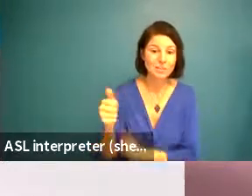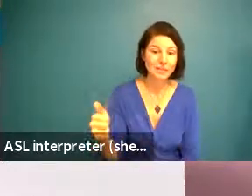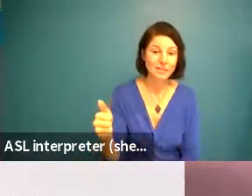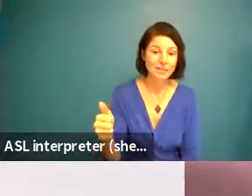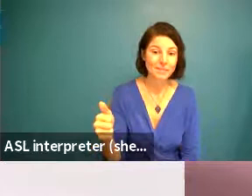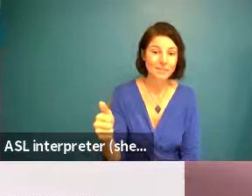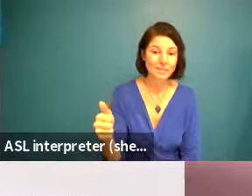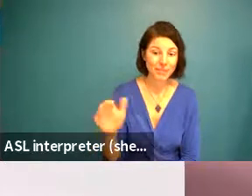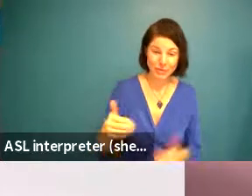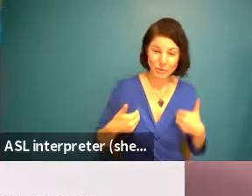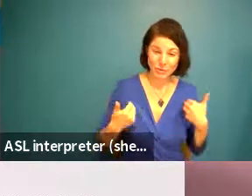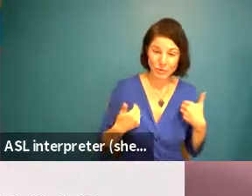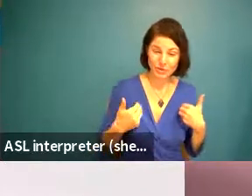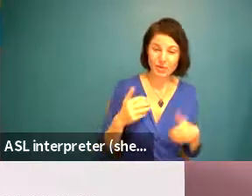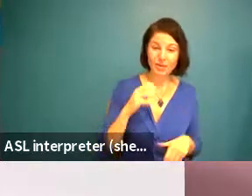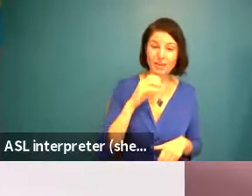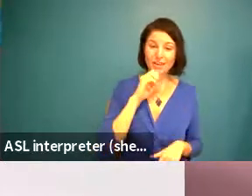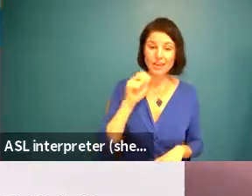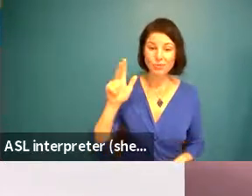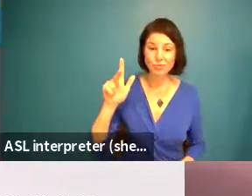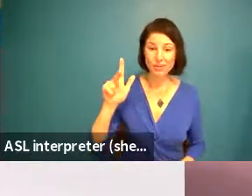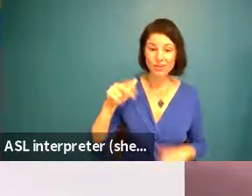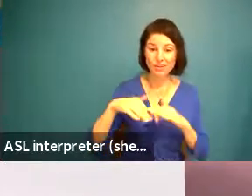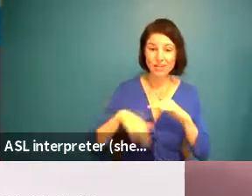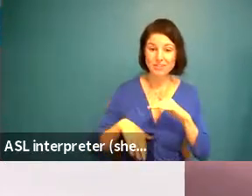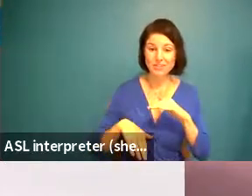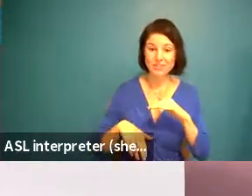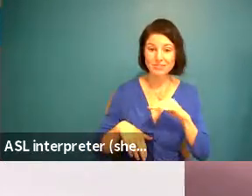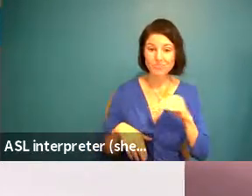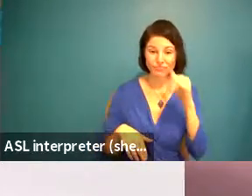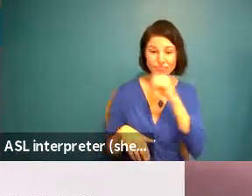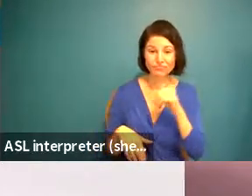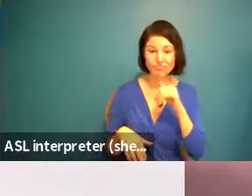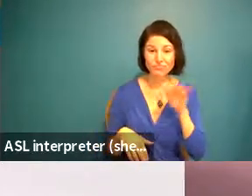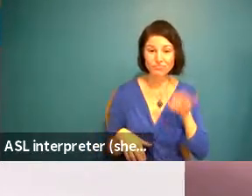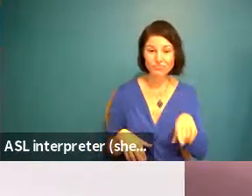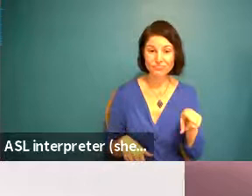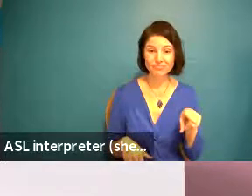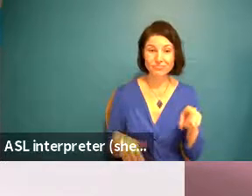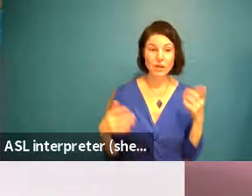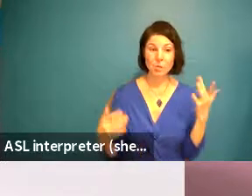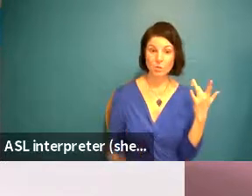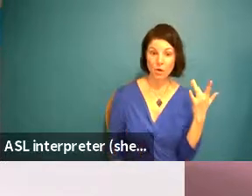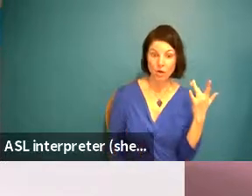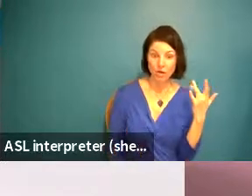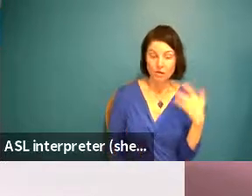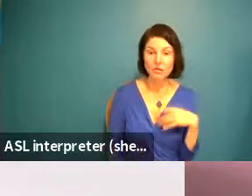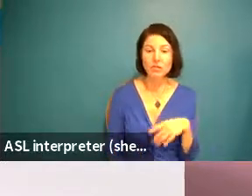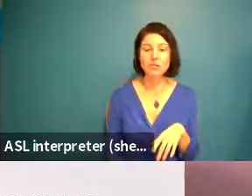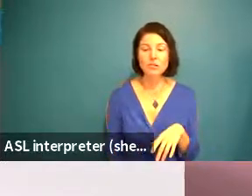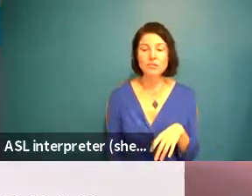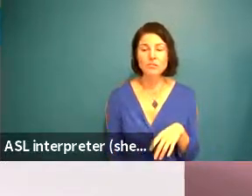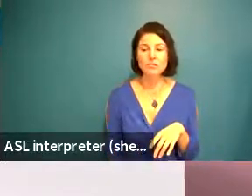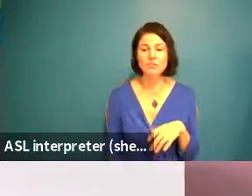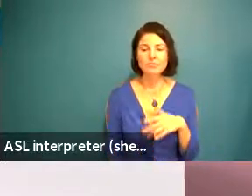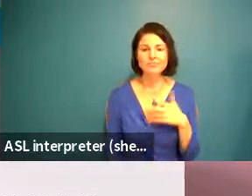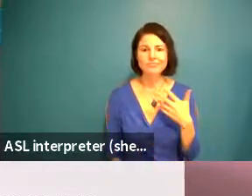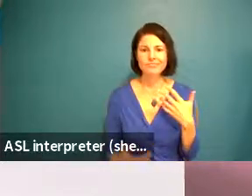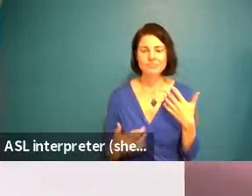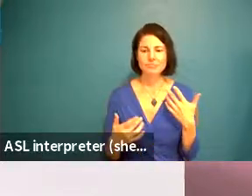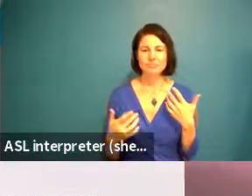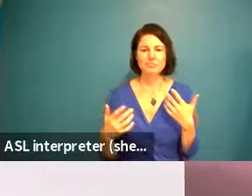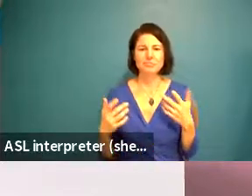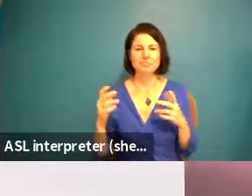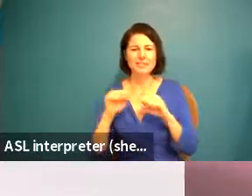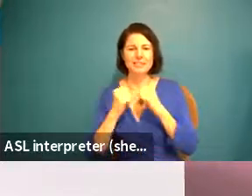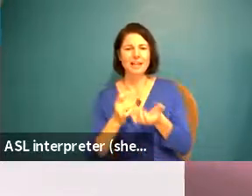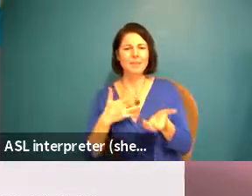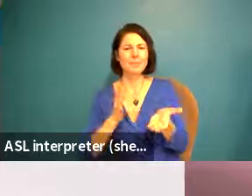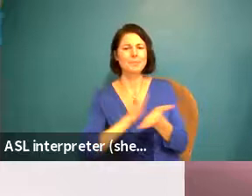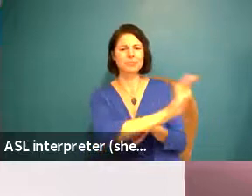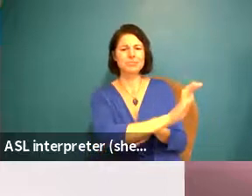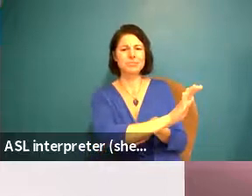under the age of 24. And this is because a lot of times people tend to isolate and alienate trans people. For instance, they